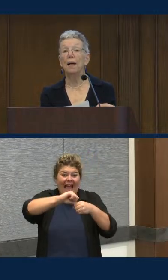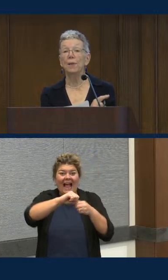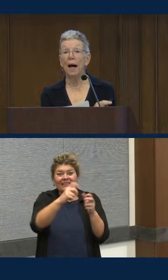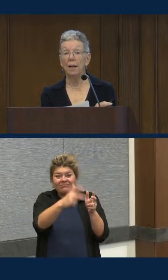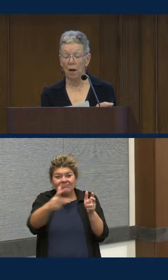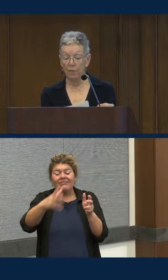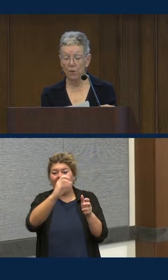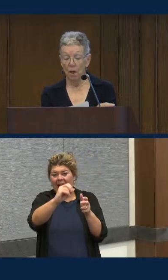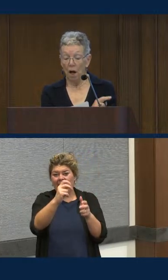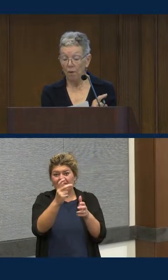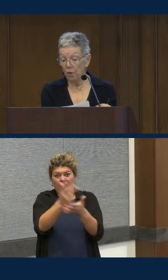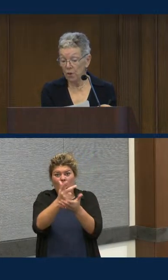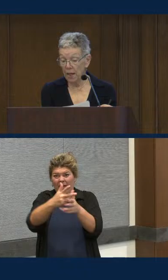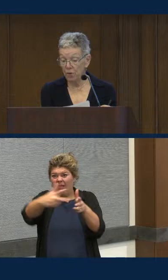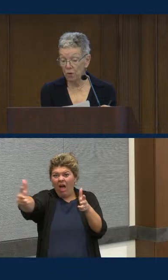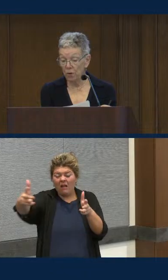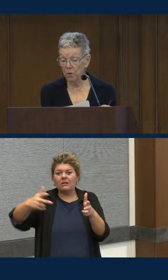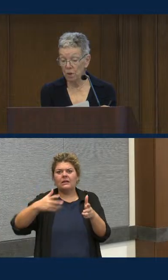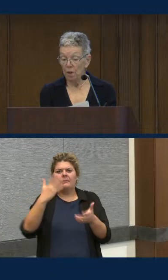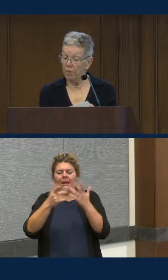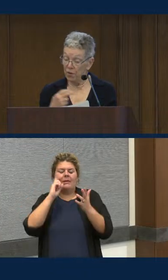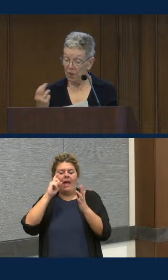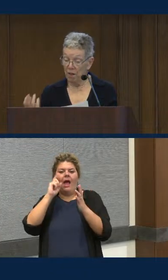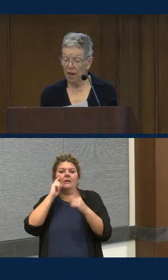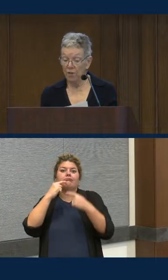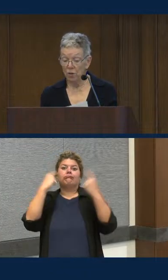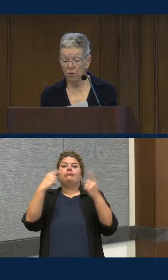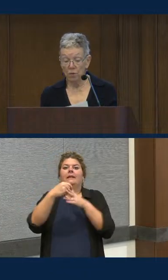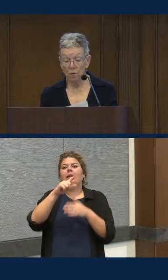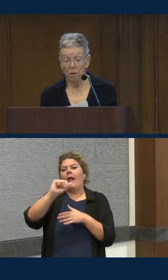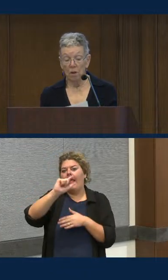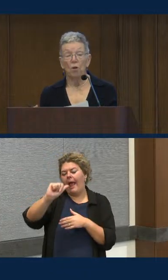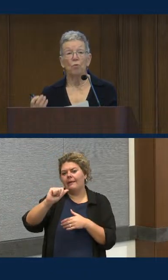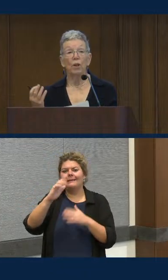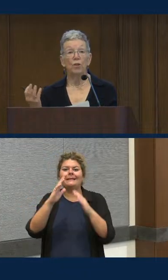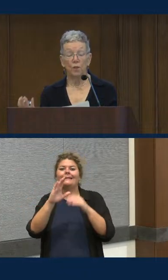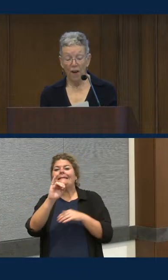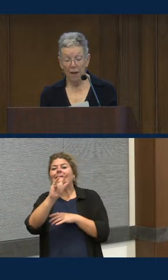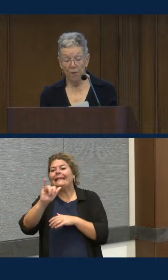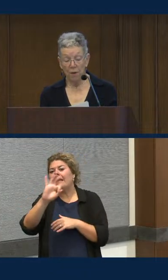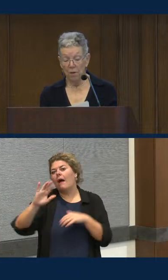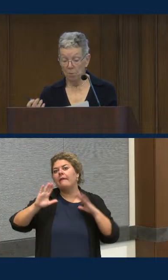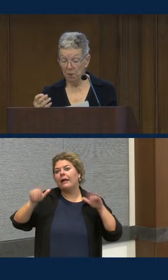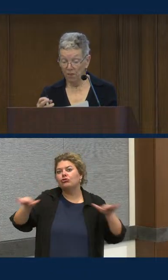Los Angeles, the city of angels: